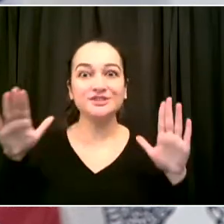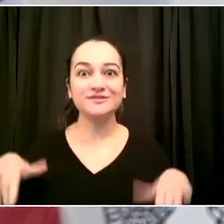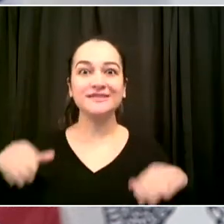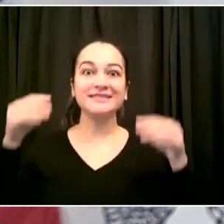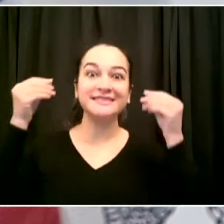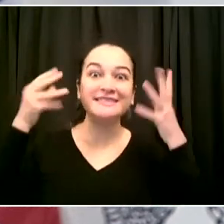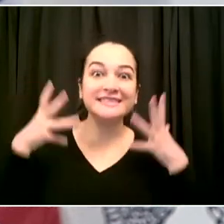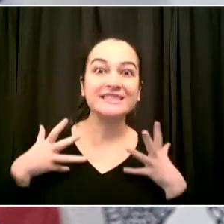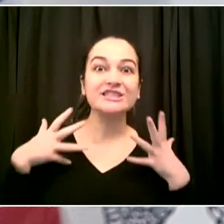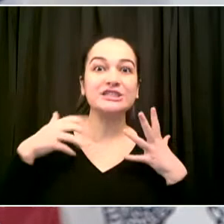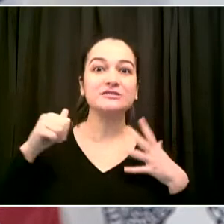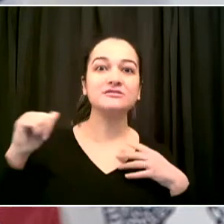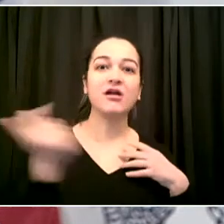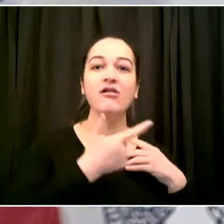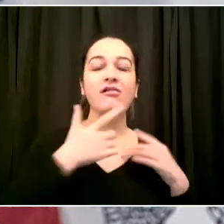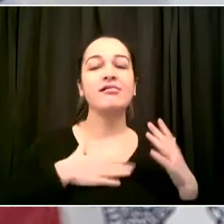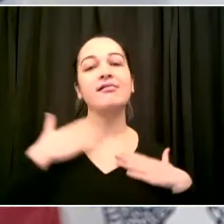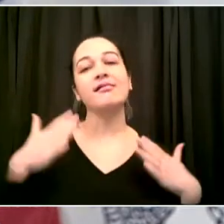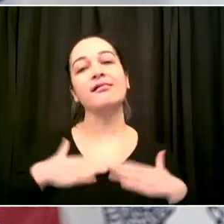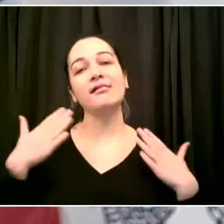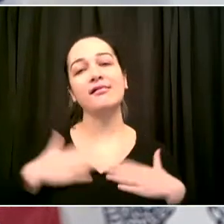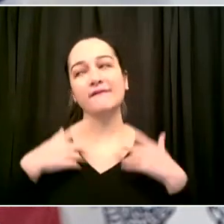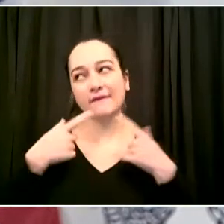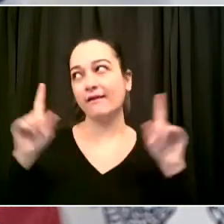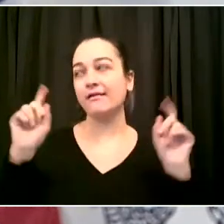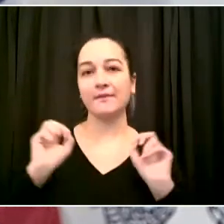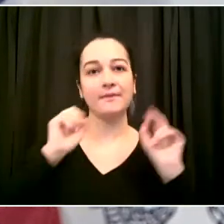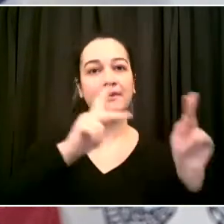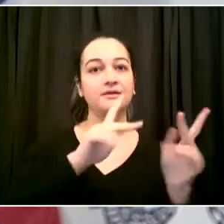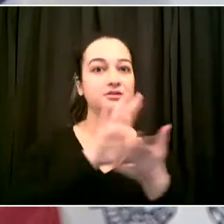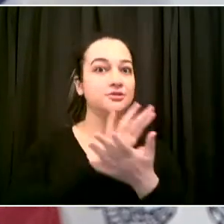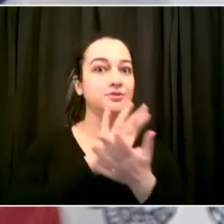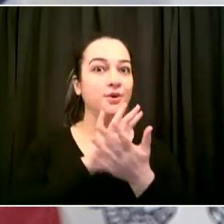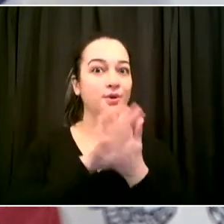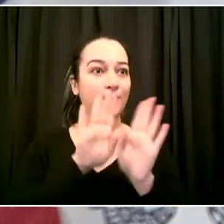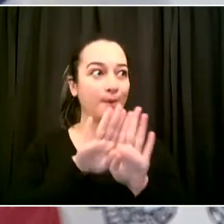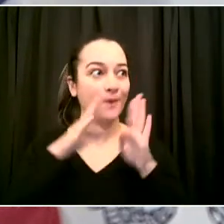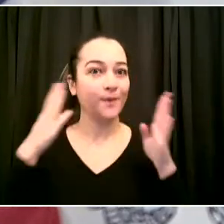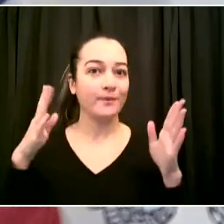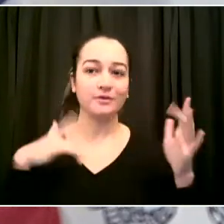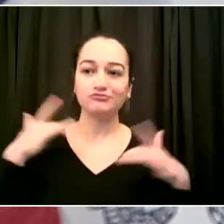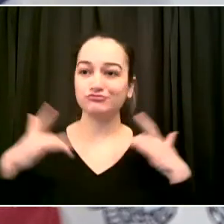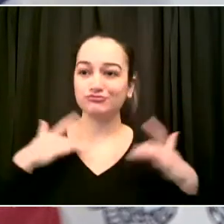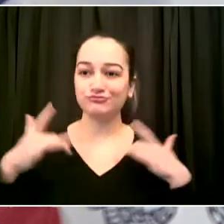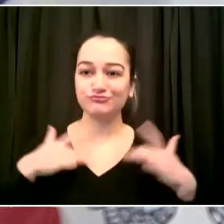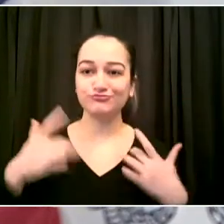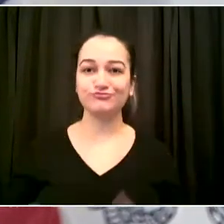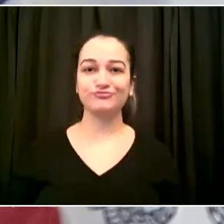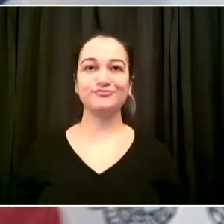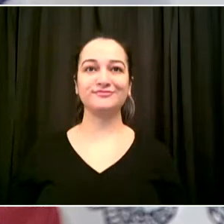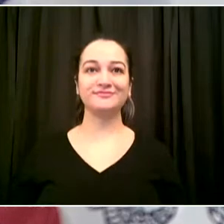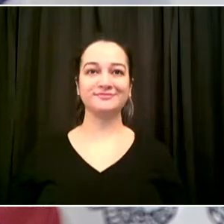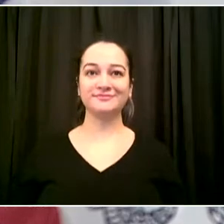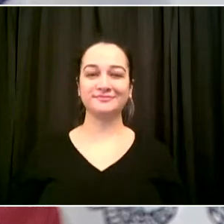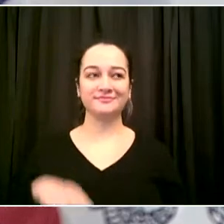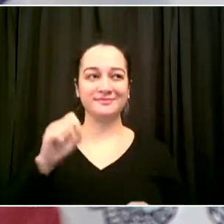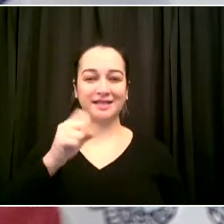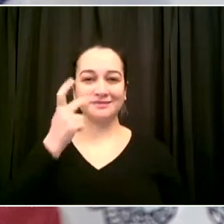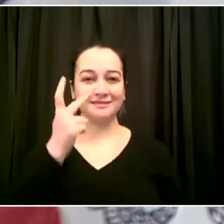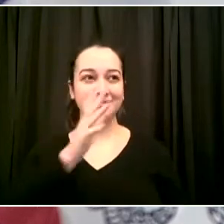EVERERYONE WANTS TO BE BACK IN THE BUILDING.